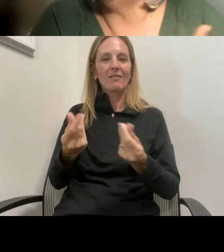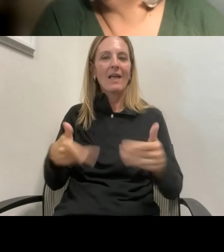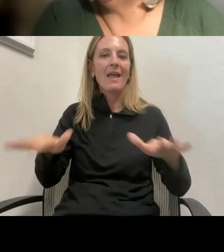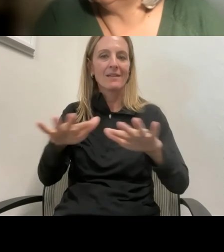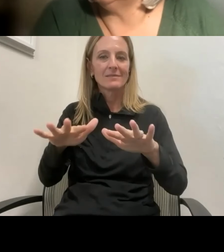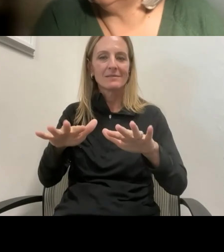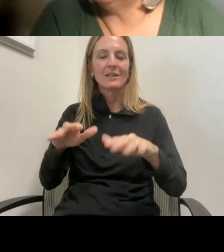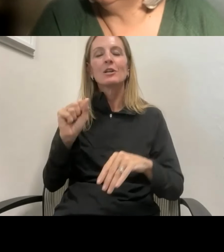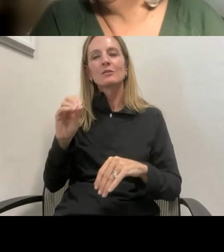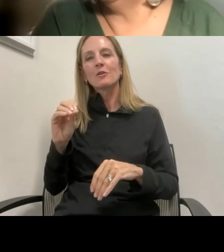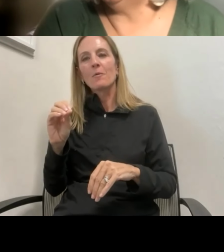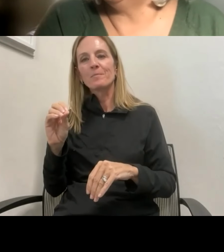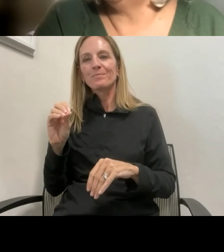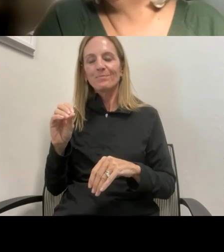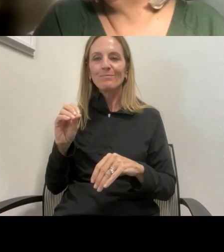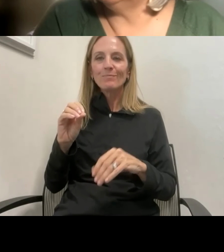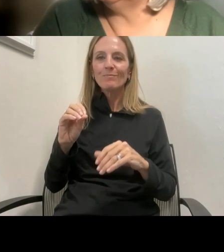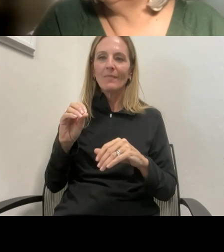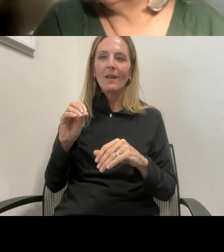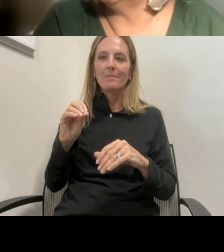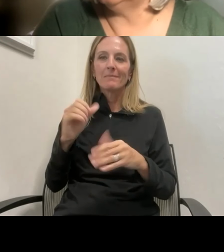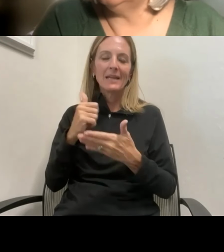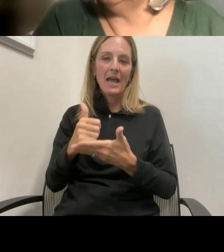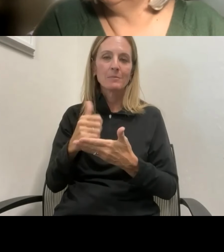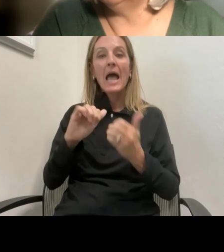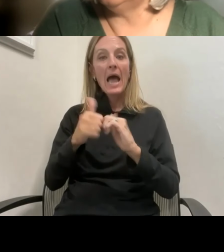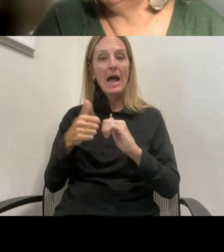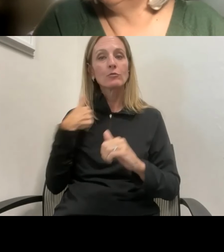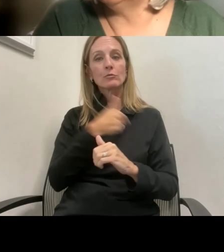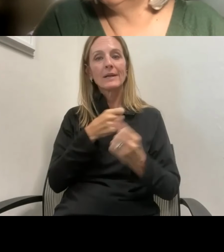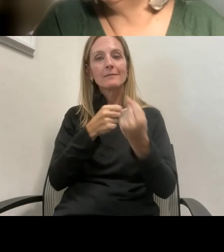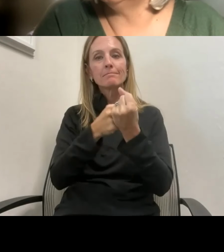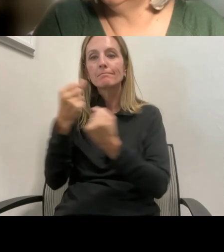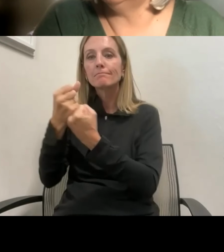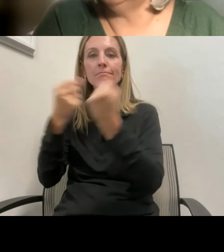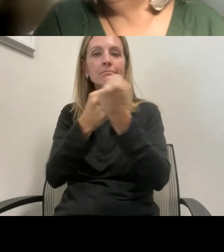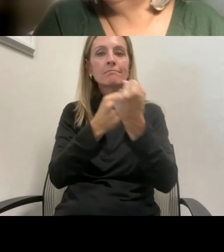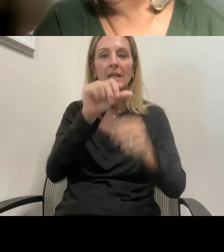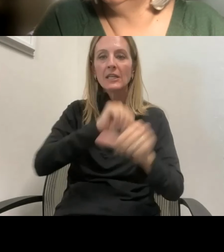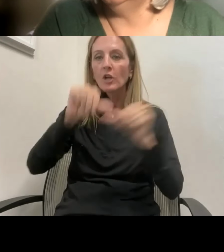hold each other up through trouble especially now with the pandemic we can see how helpful